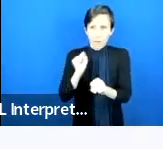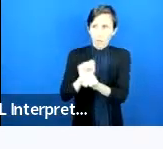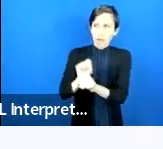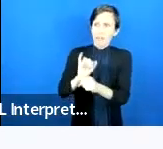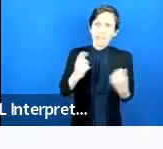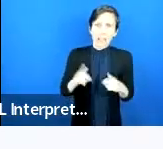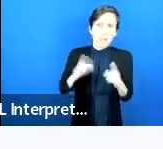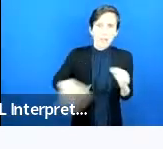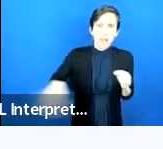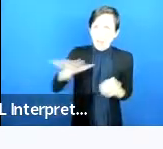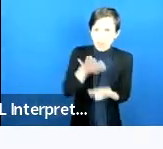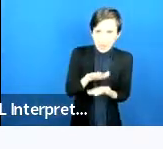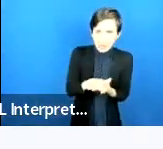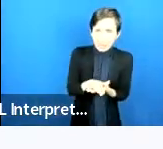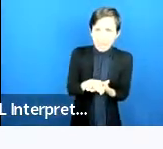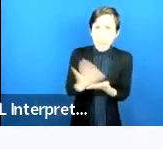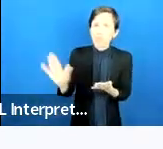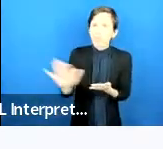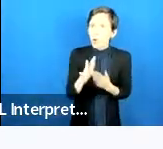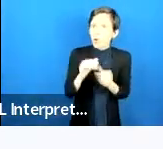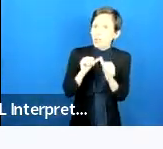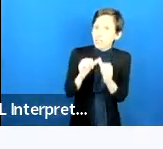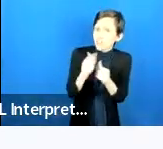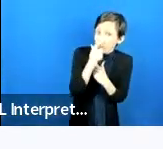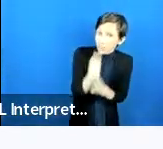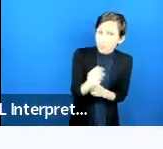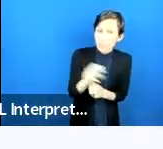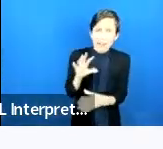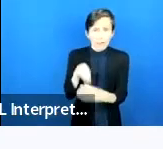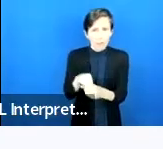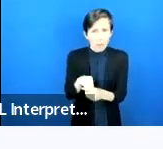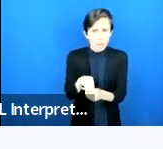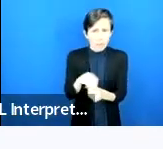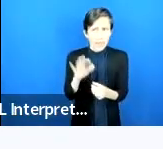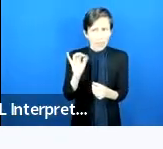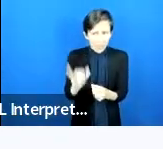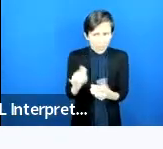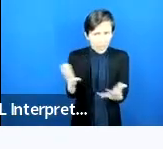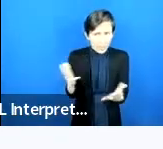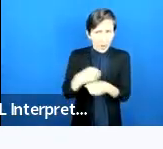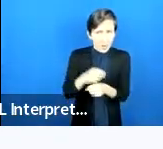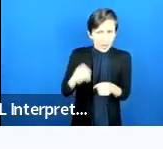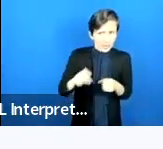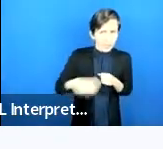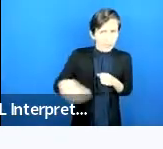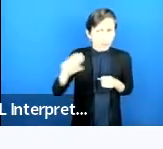Your continued interests and involvement are what really make this journey possible.